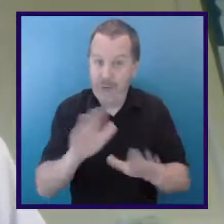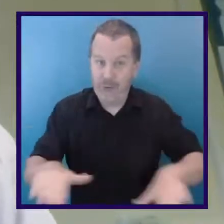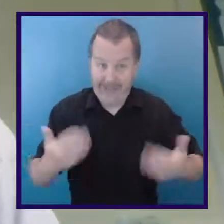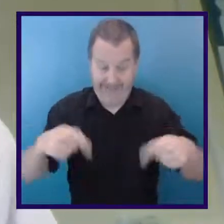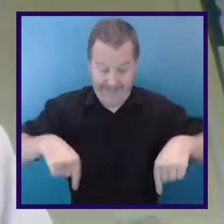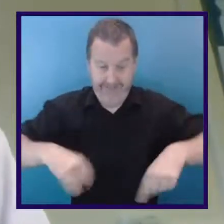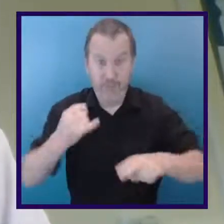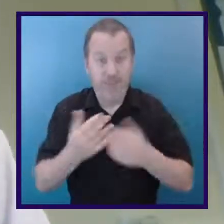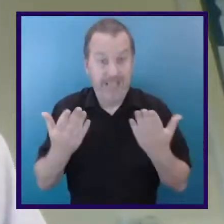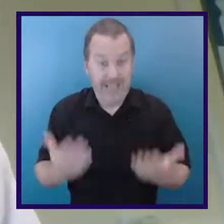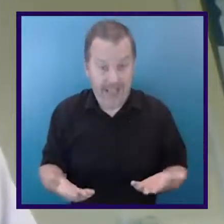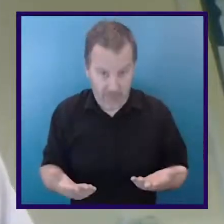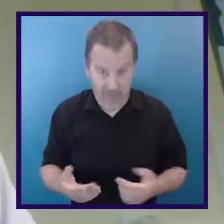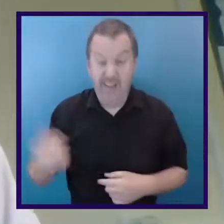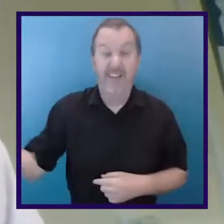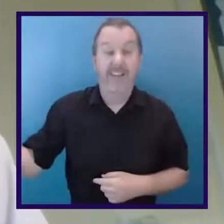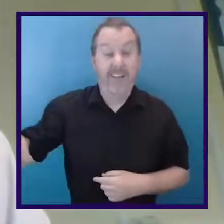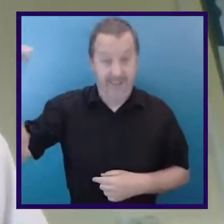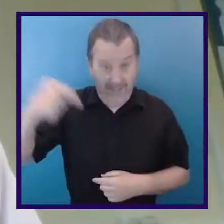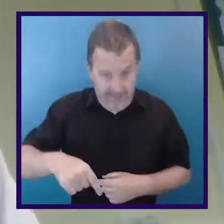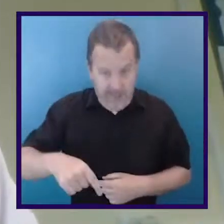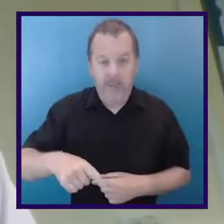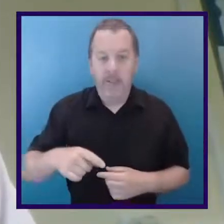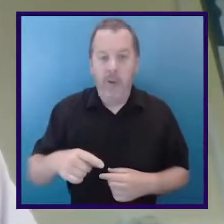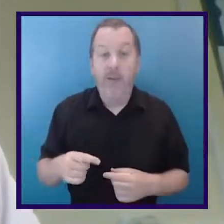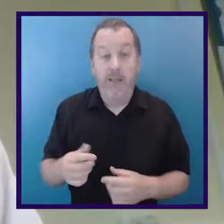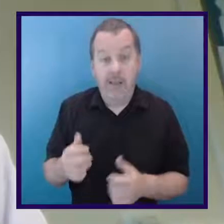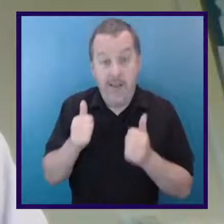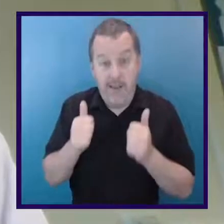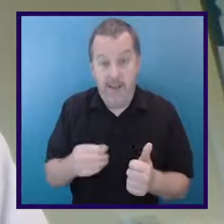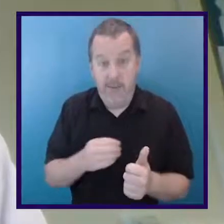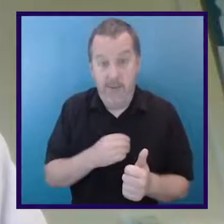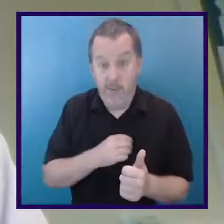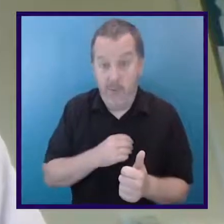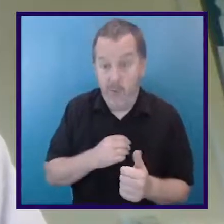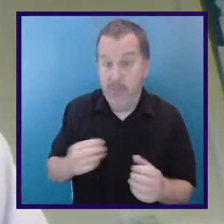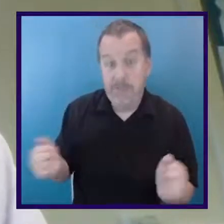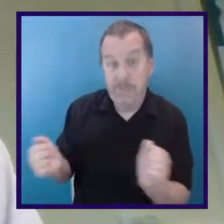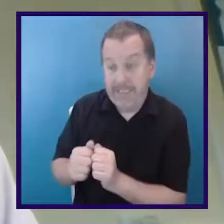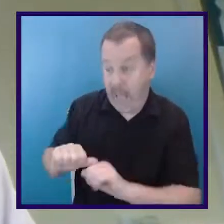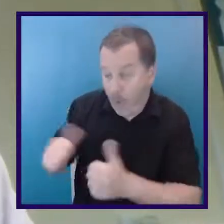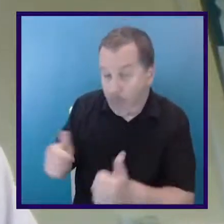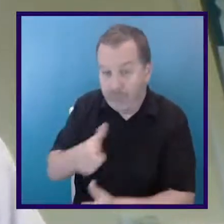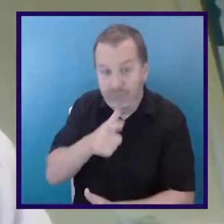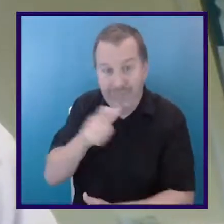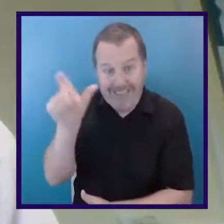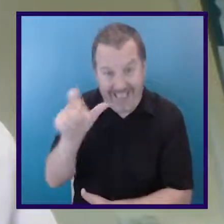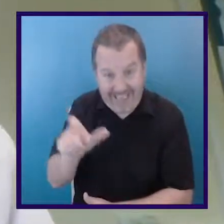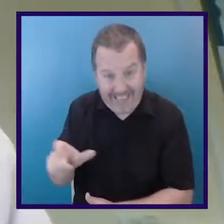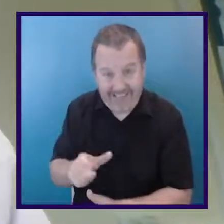So, you know, they were able them to go and host our Italian visitors and talk to them in Italian.